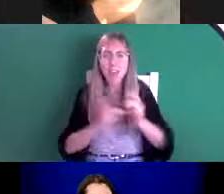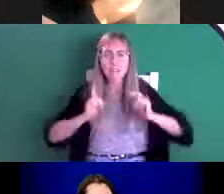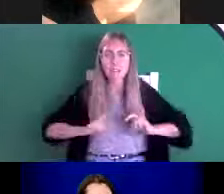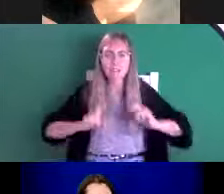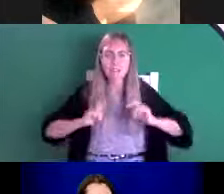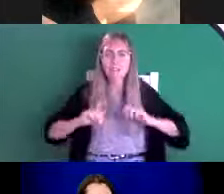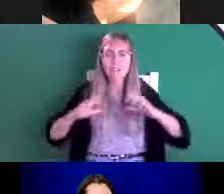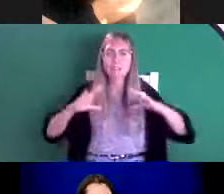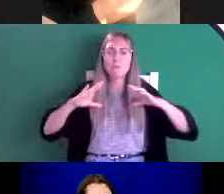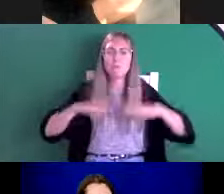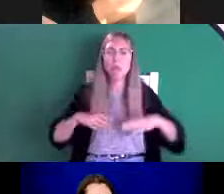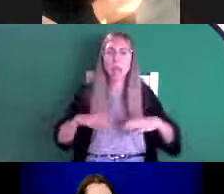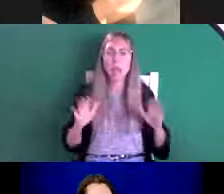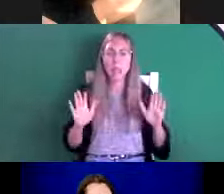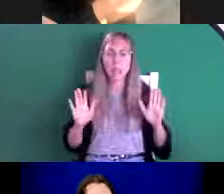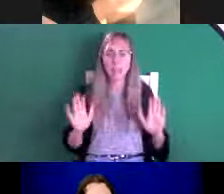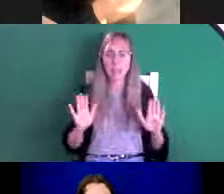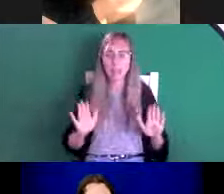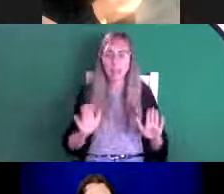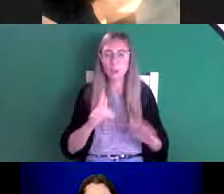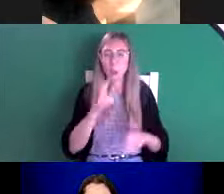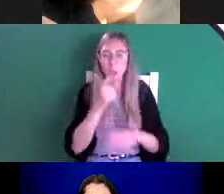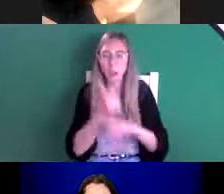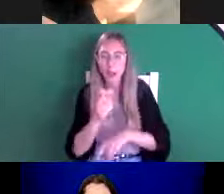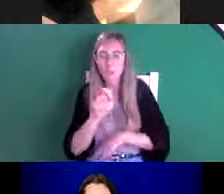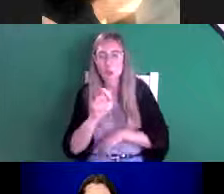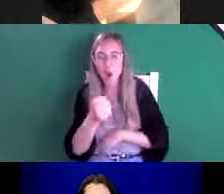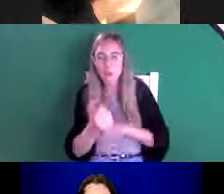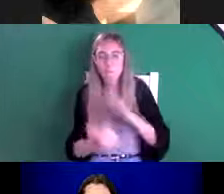you can turn your camera off you can just go and quickly get a cup of tea and we'll come back